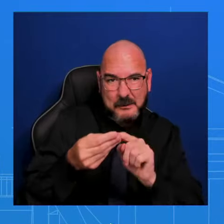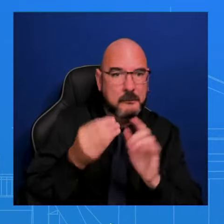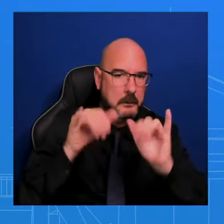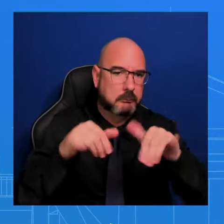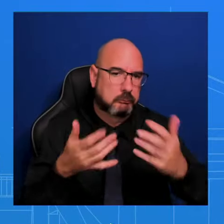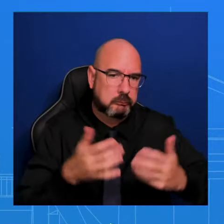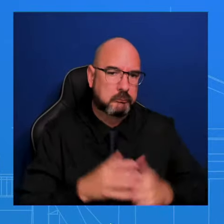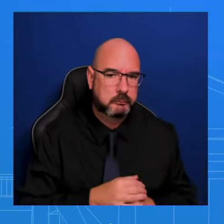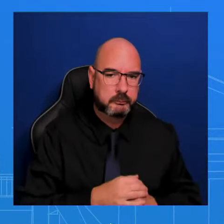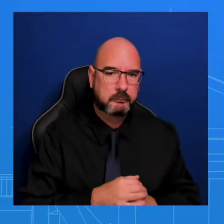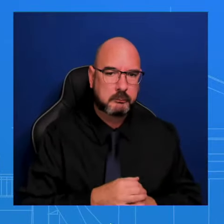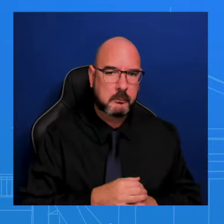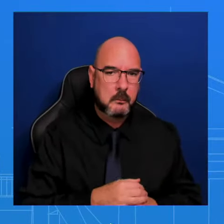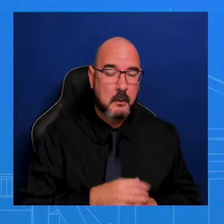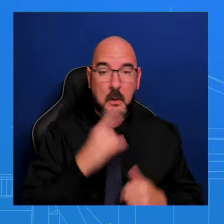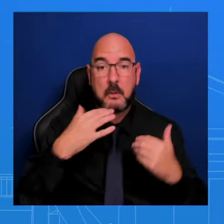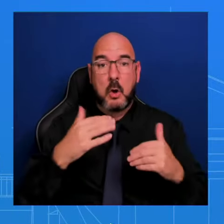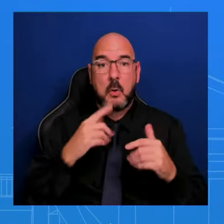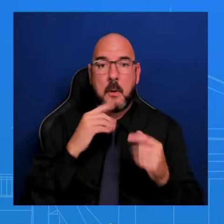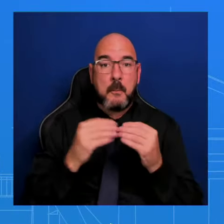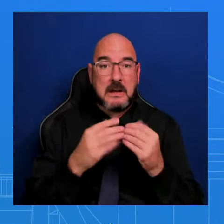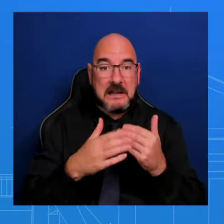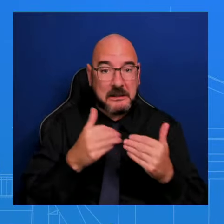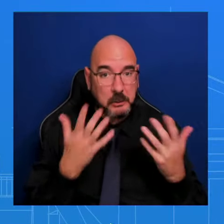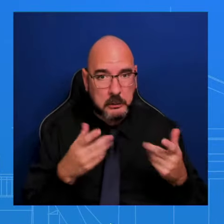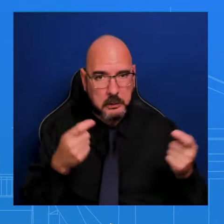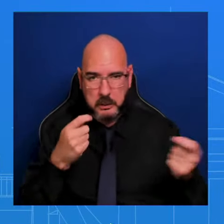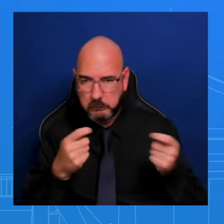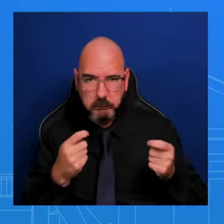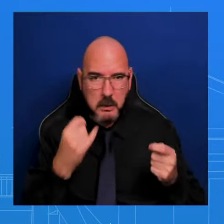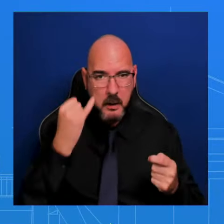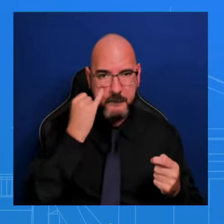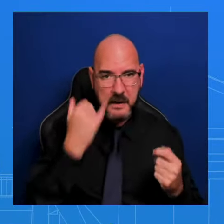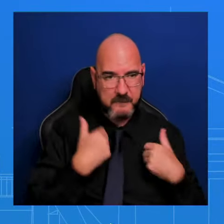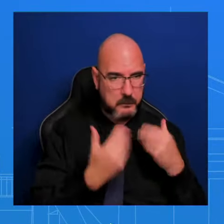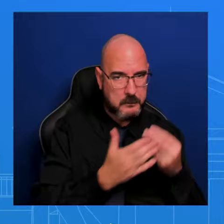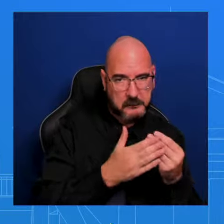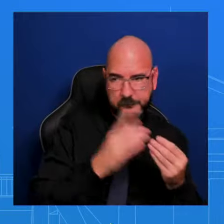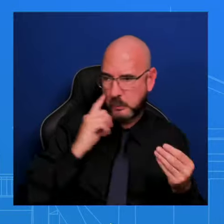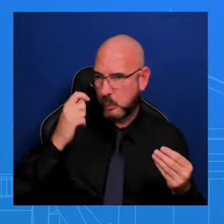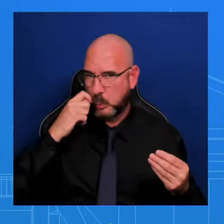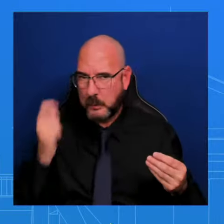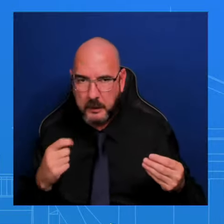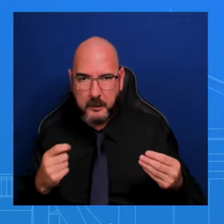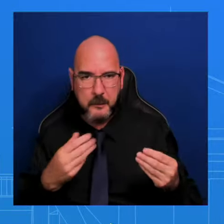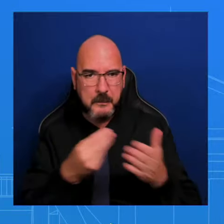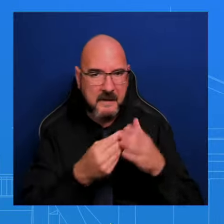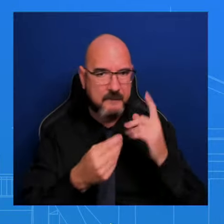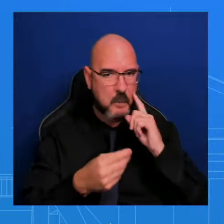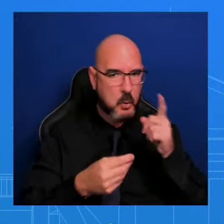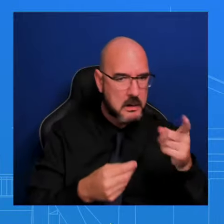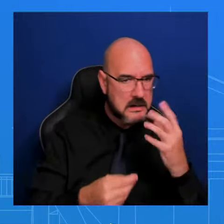if we could get that funding for Ukraine, the funding for Israel, the funding for the Indo-Pacific Strategy, and, of course, down at the border. The Press: But even, sort of, today, you're seeing things